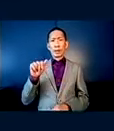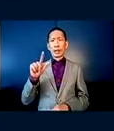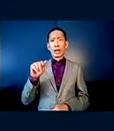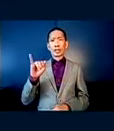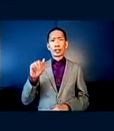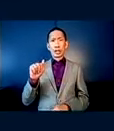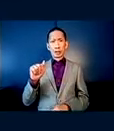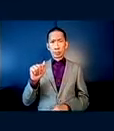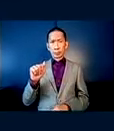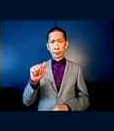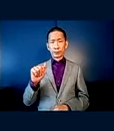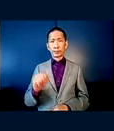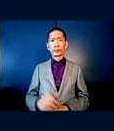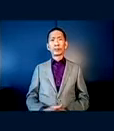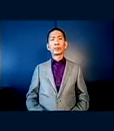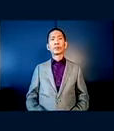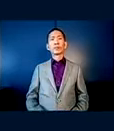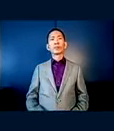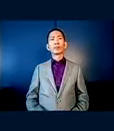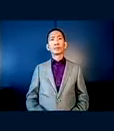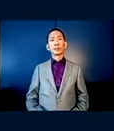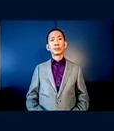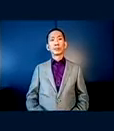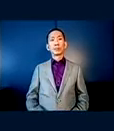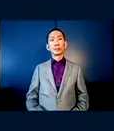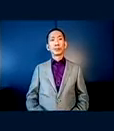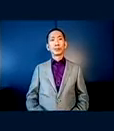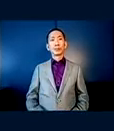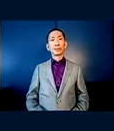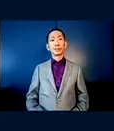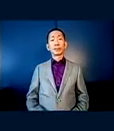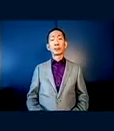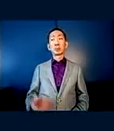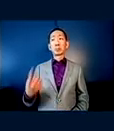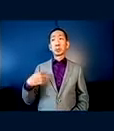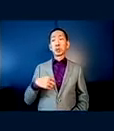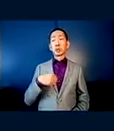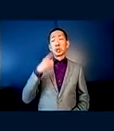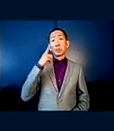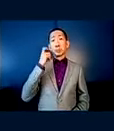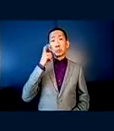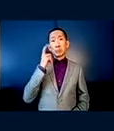REALLY CHALLENGING CHANGES IN THE APPALACHIAN COMMUNITY? WELL, MY COLLEAGUES AND I